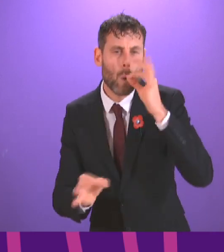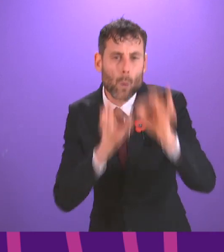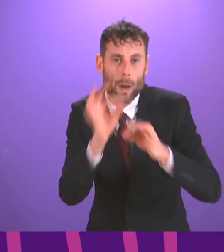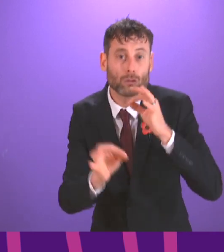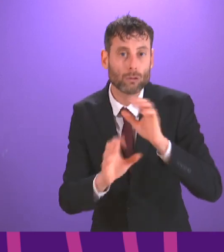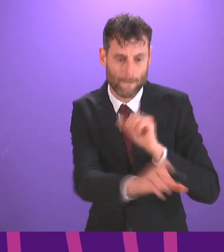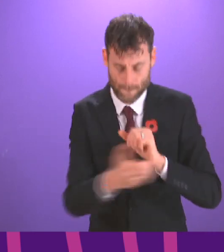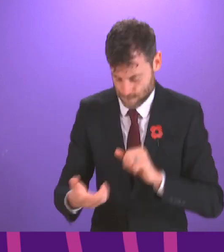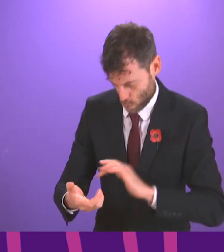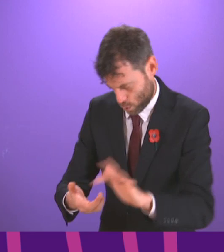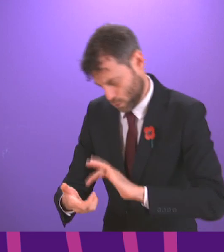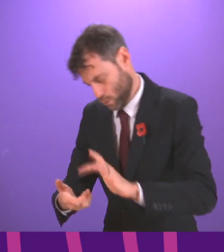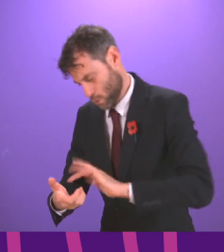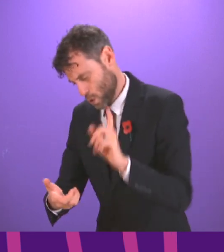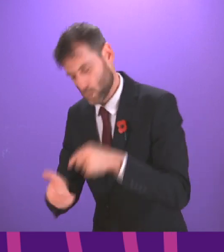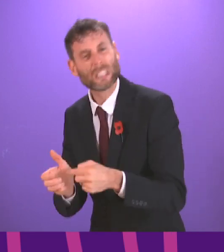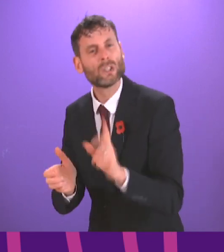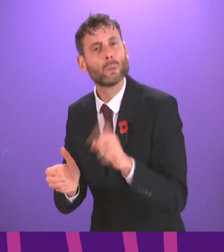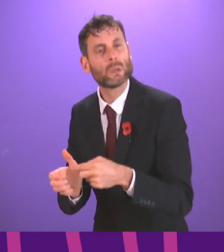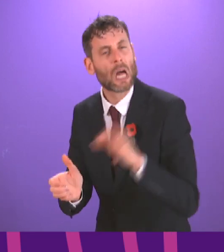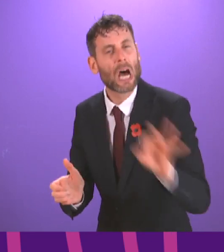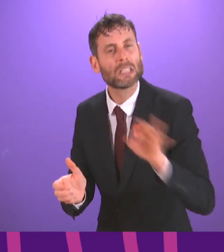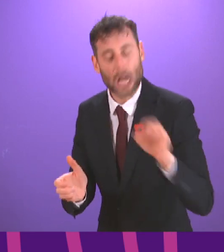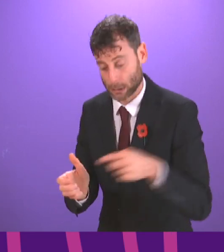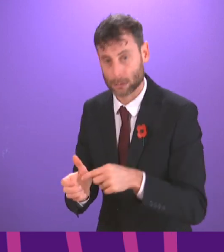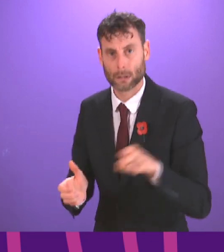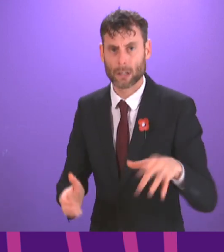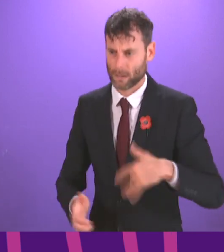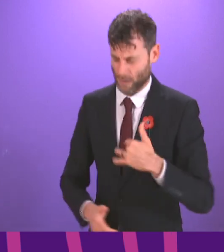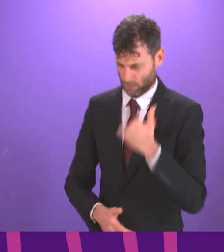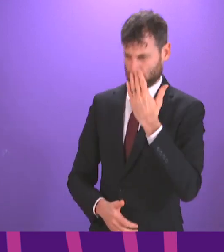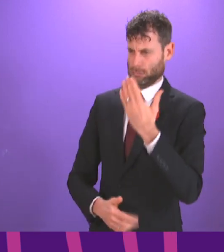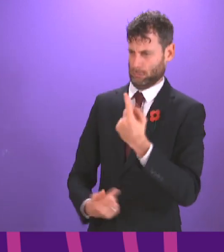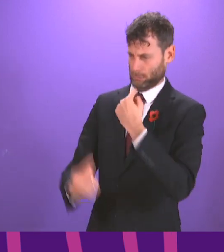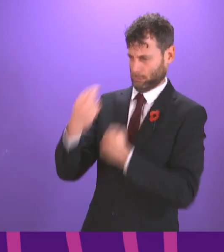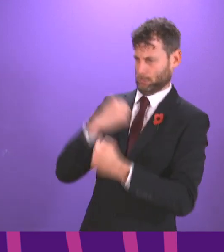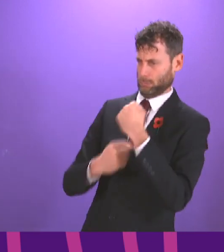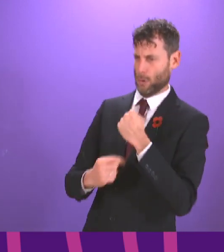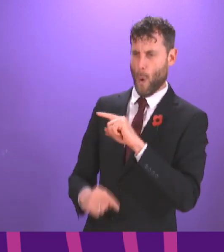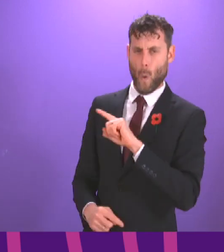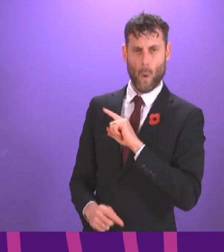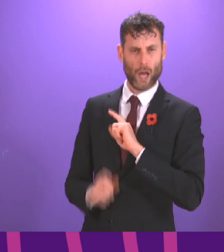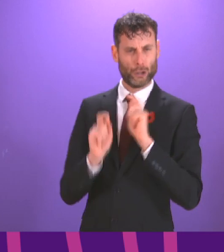a strict muslim. His phone was interrogated for pictures and data. He felt deeply humiliated and degraded.